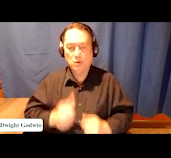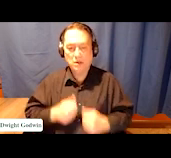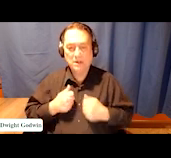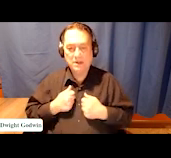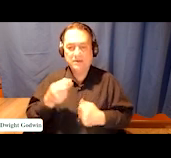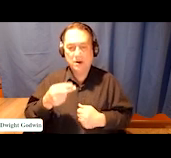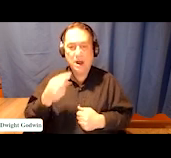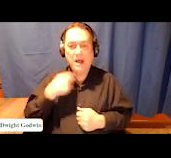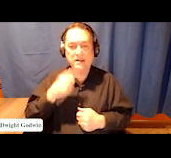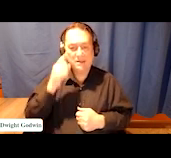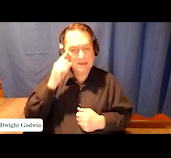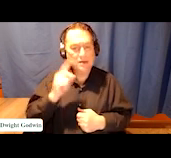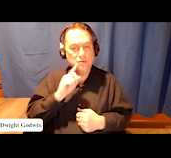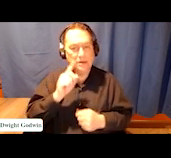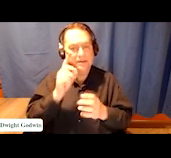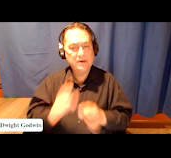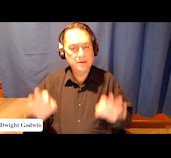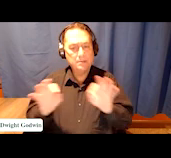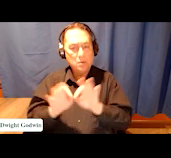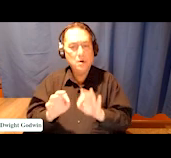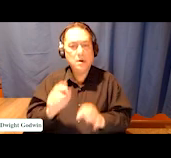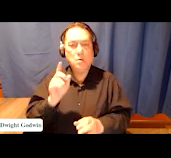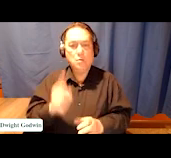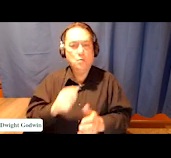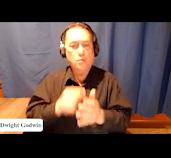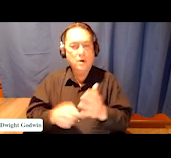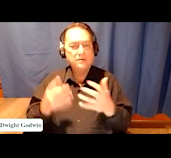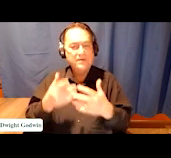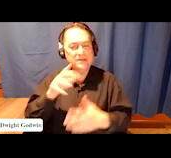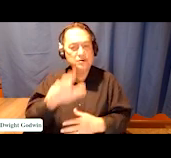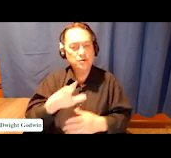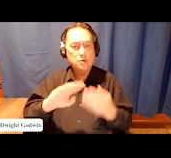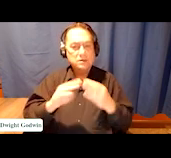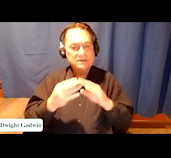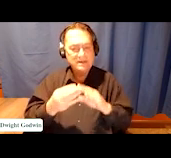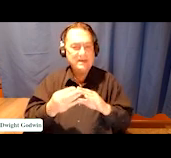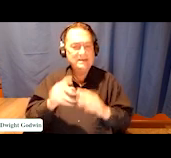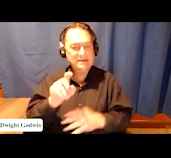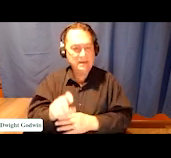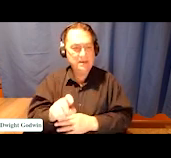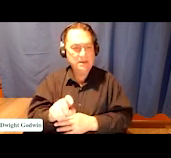and how what you create fits the needs of your city. Recommendations were submitted to the Mayor,